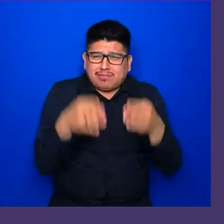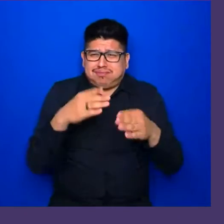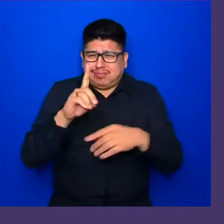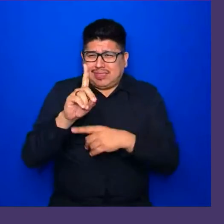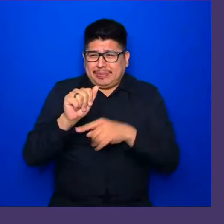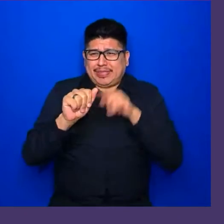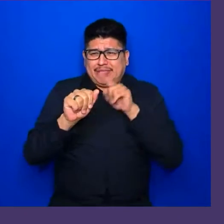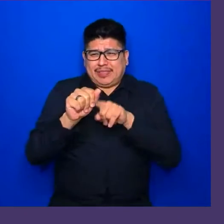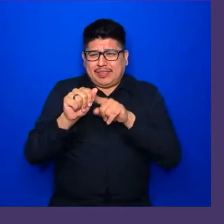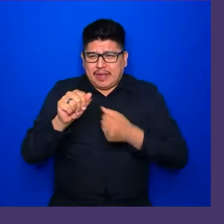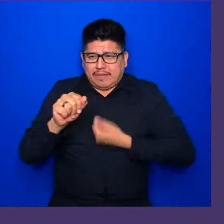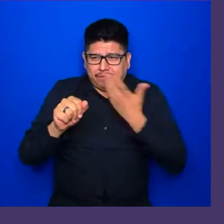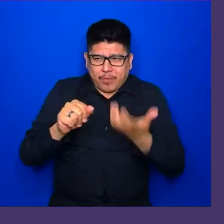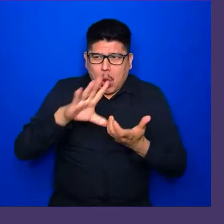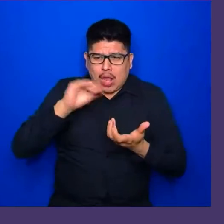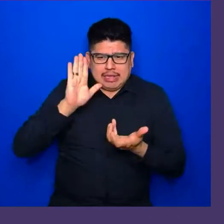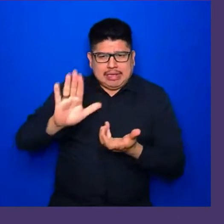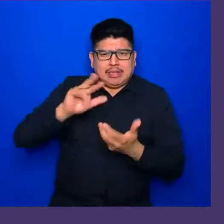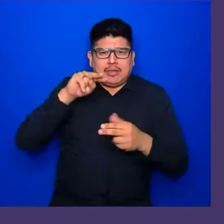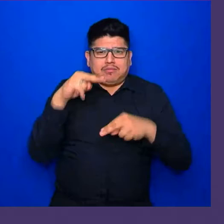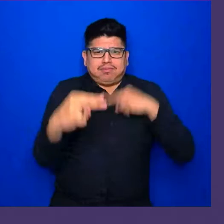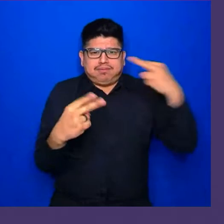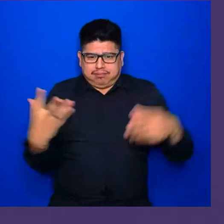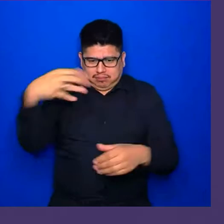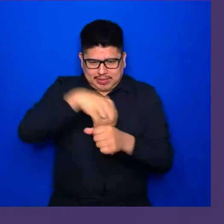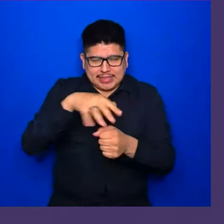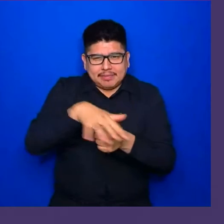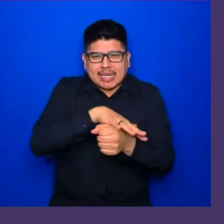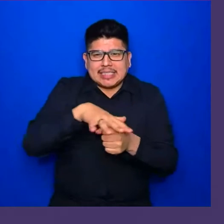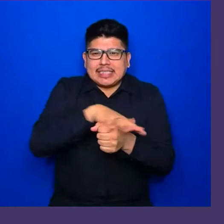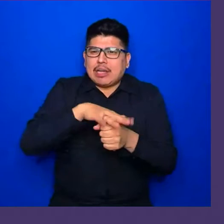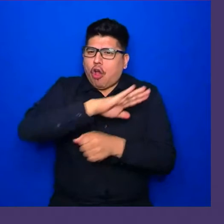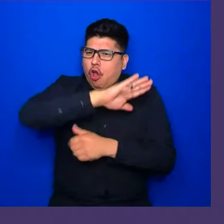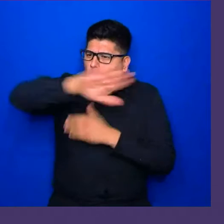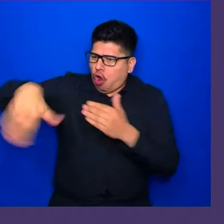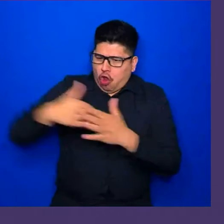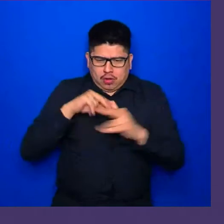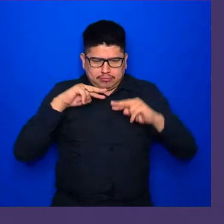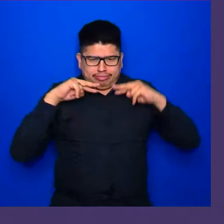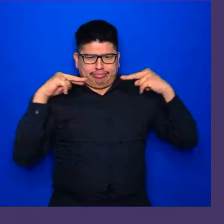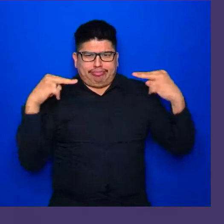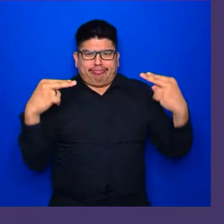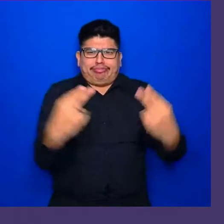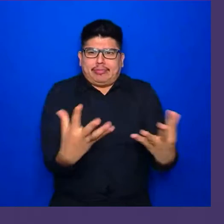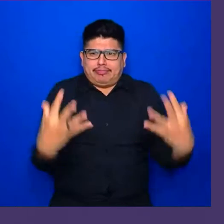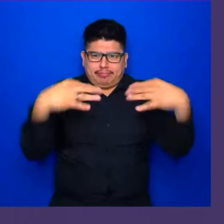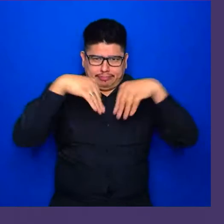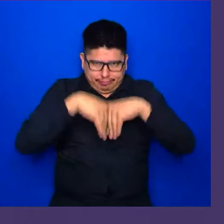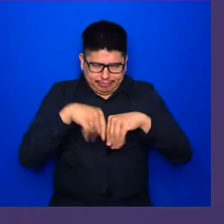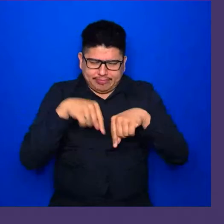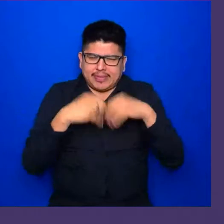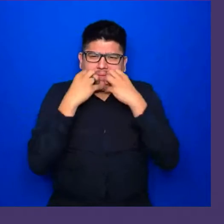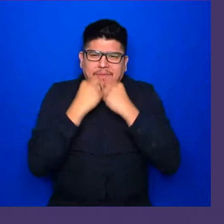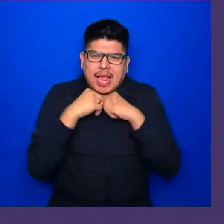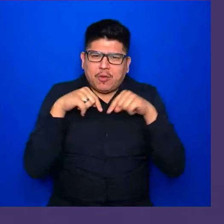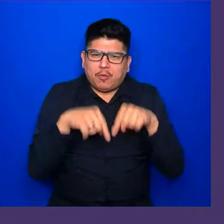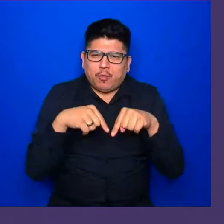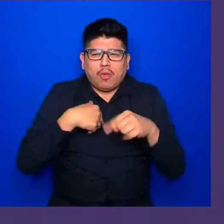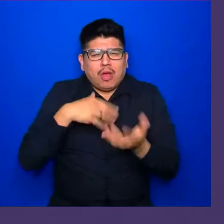all sectors, from a point of value. Rylin Rodgers: I love that idea of the voice and the perspective. At Microsoft, we view